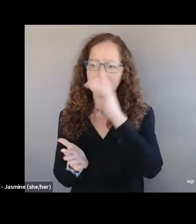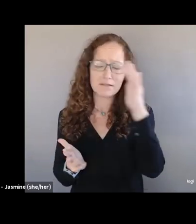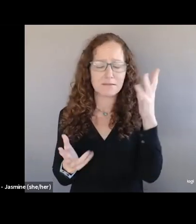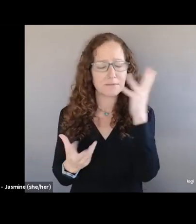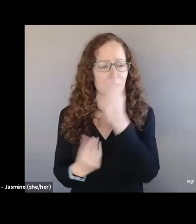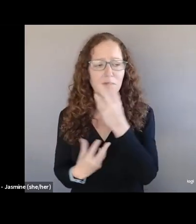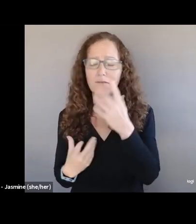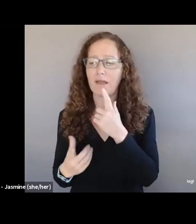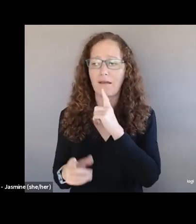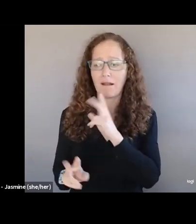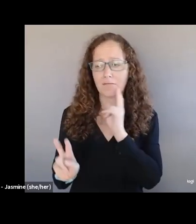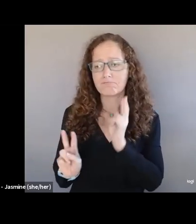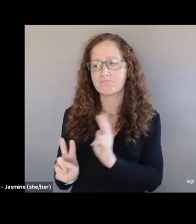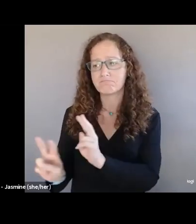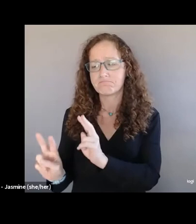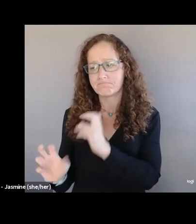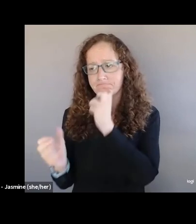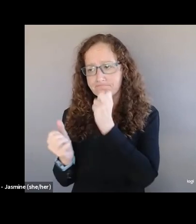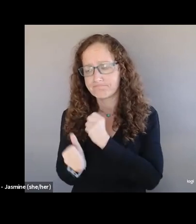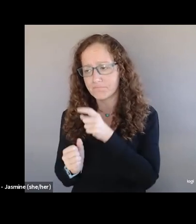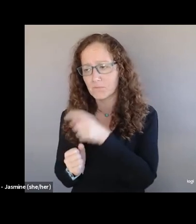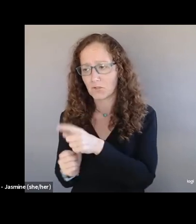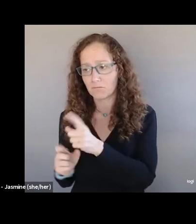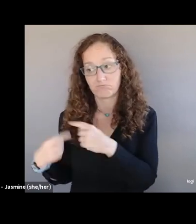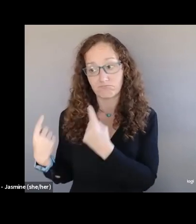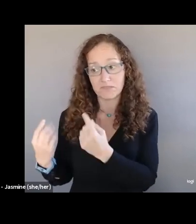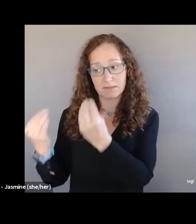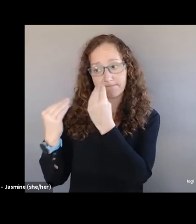been a teacher of mine. Shiva referred to herself as a new